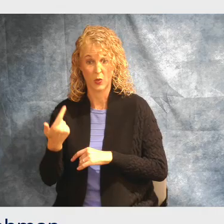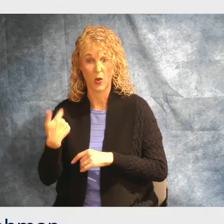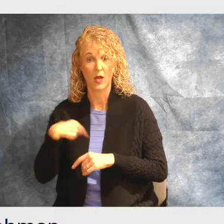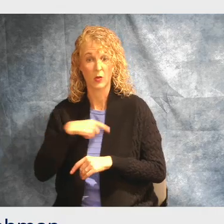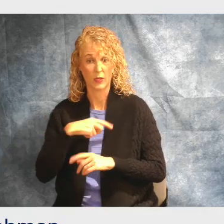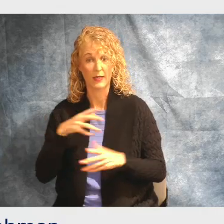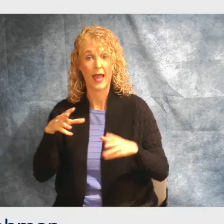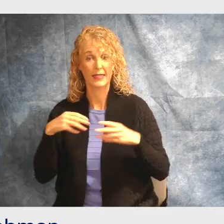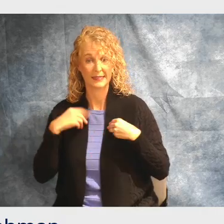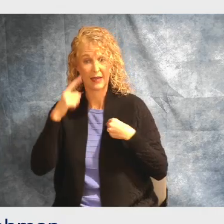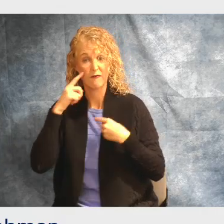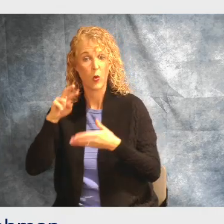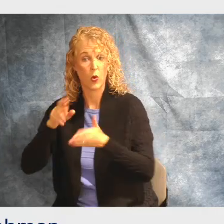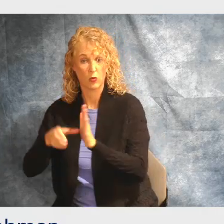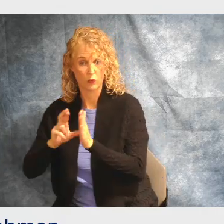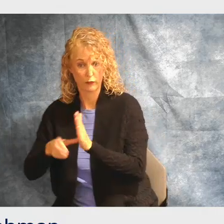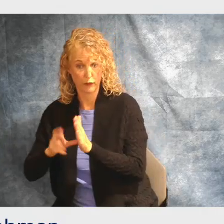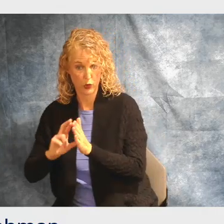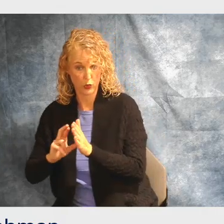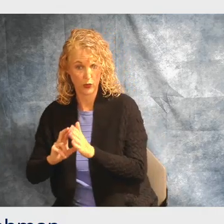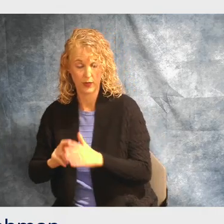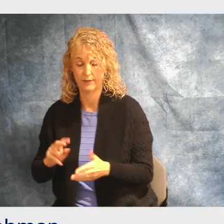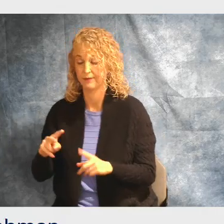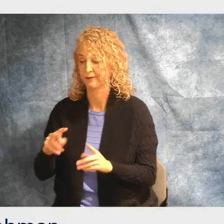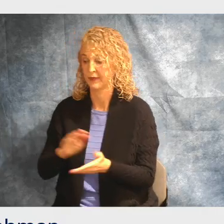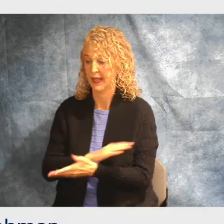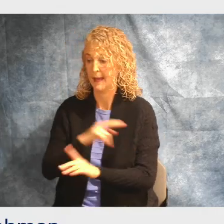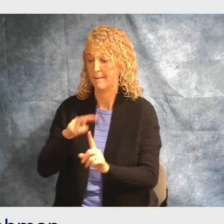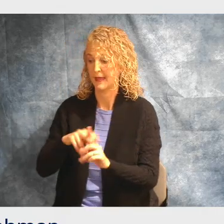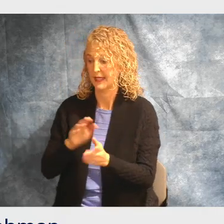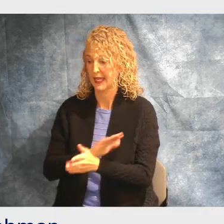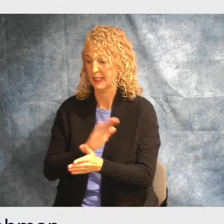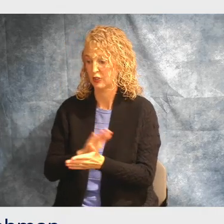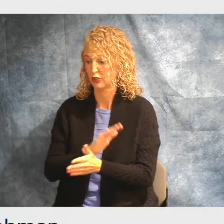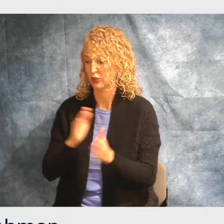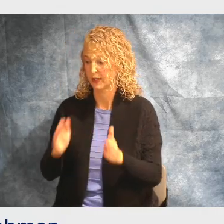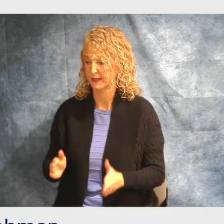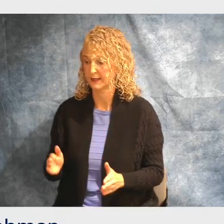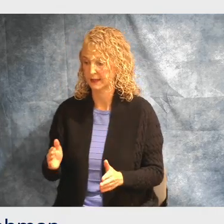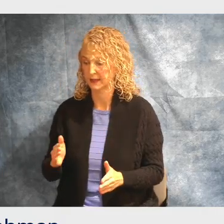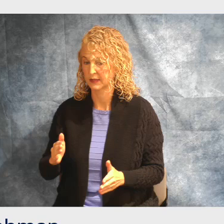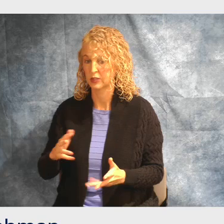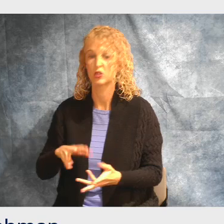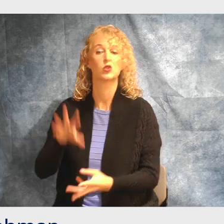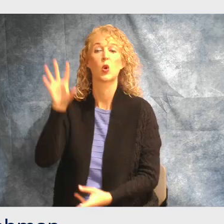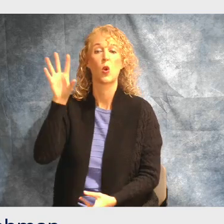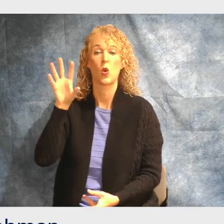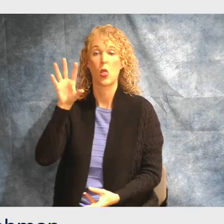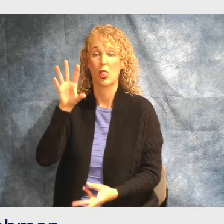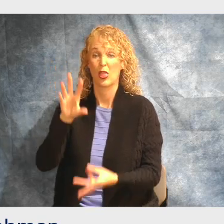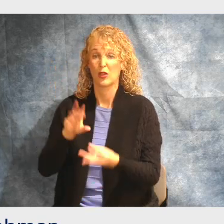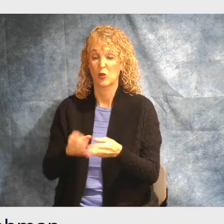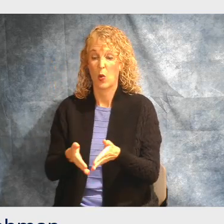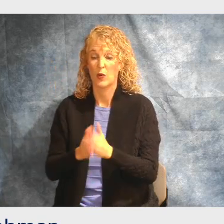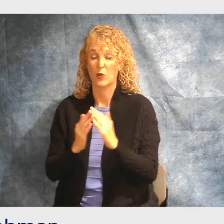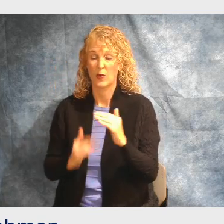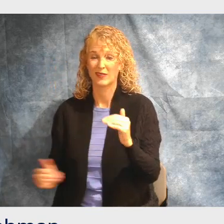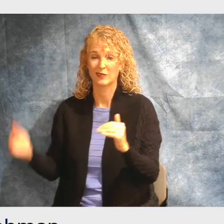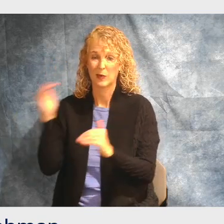Um, we reviewed the applications. Um, well, the total requests exceeded more than 200,000.